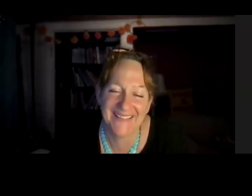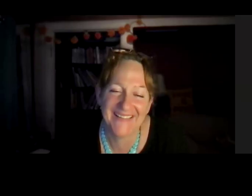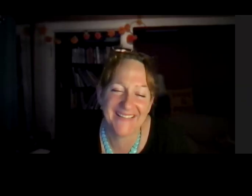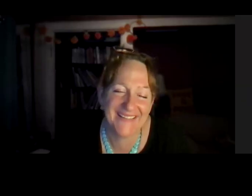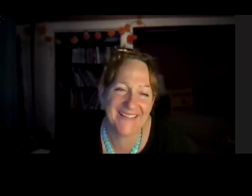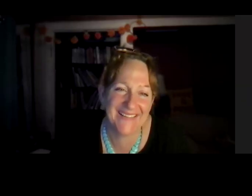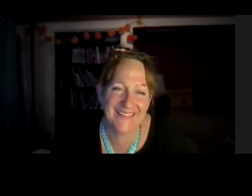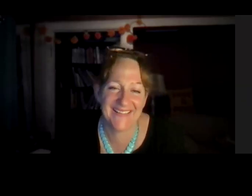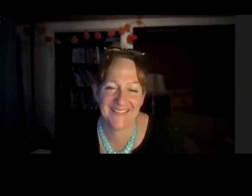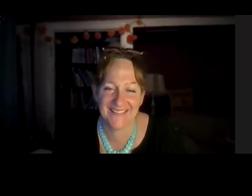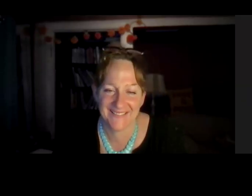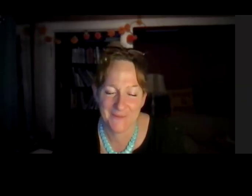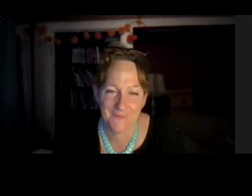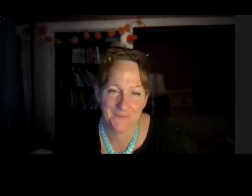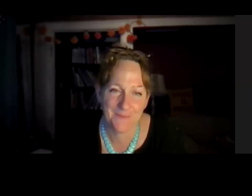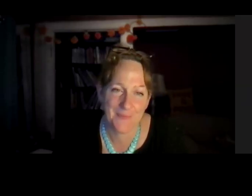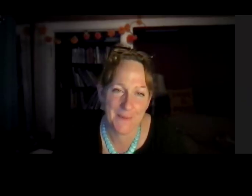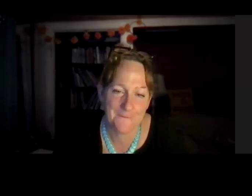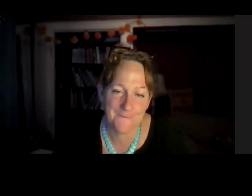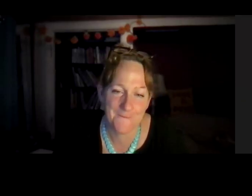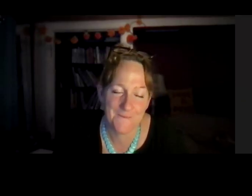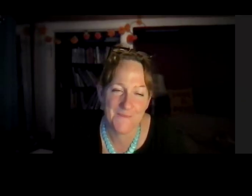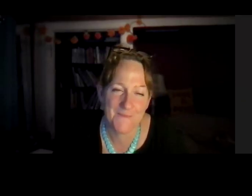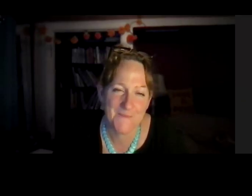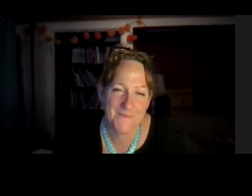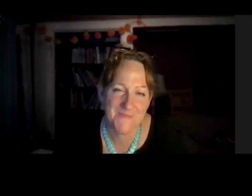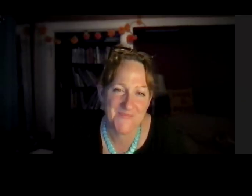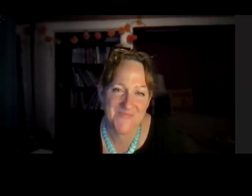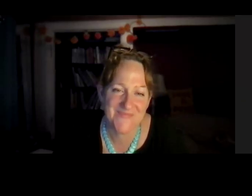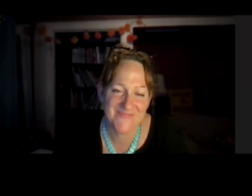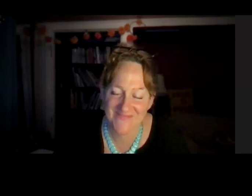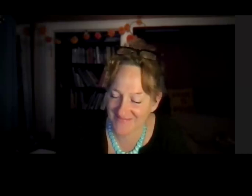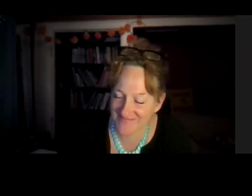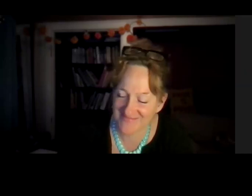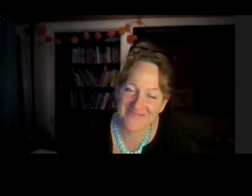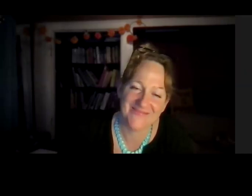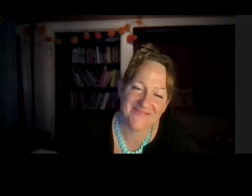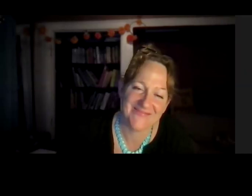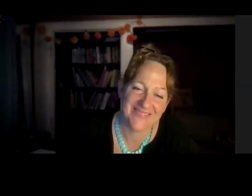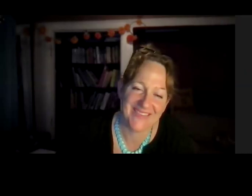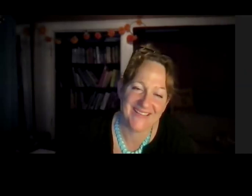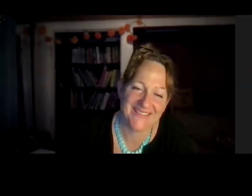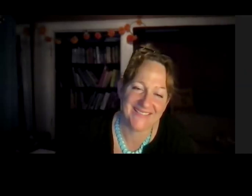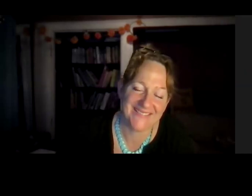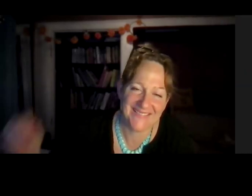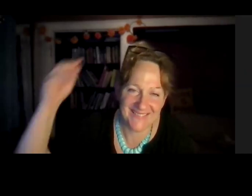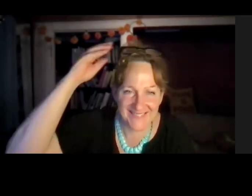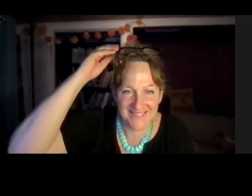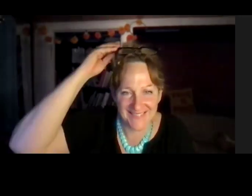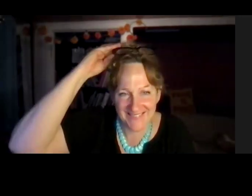iPhone: My mom named me Sir Lancelot. iPhone: but I prefer a lot of my friends. Call me Lance